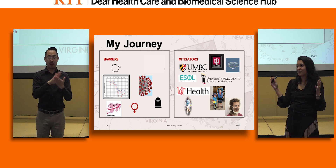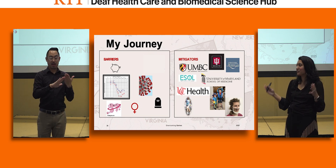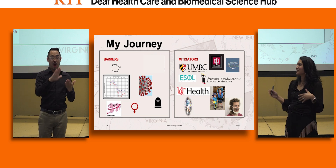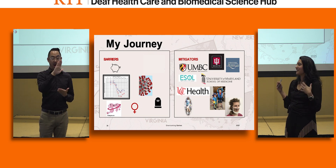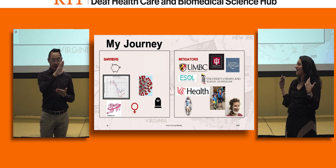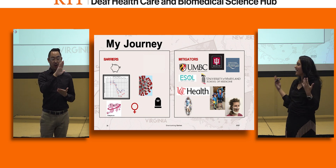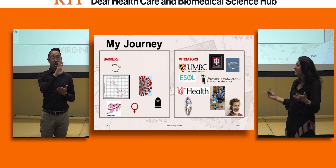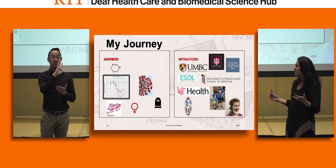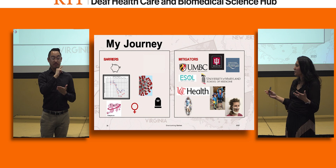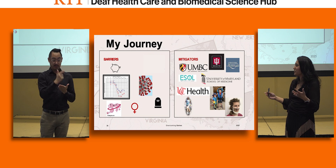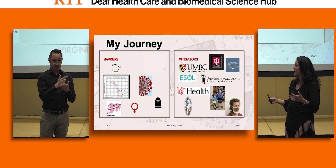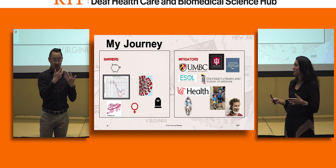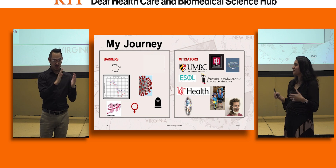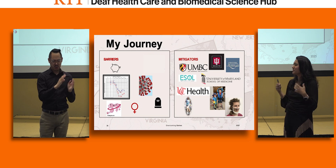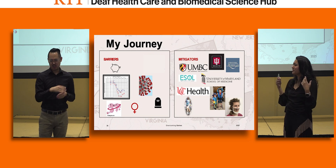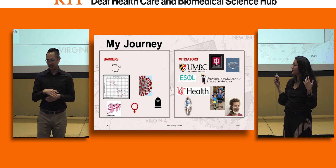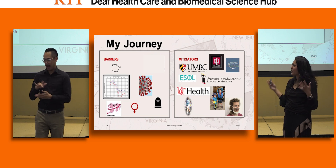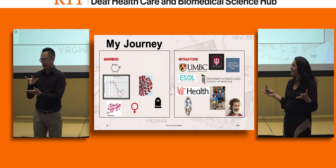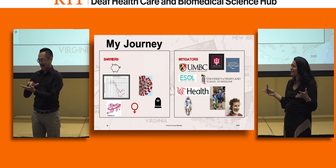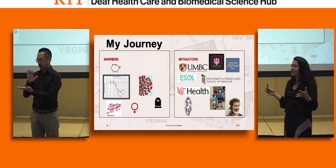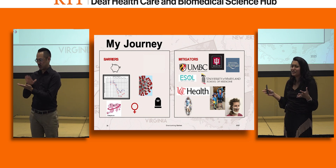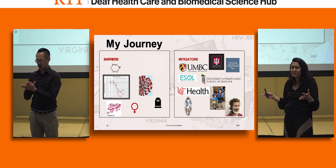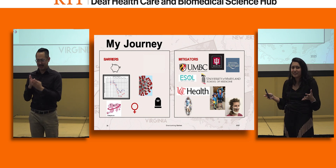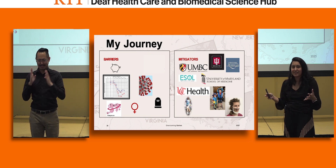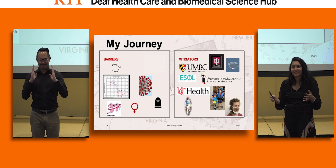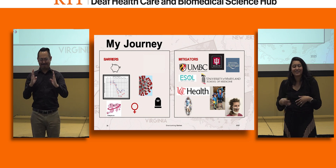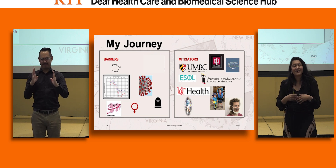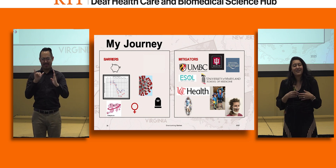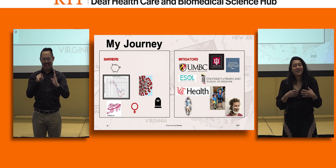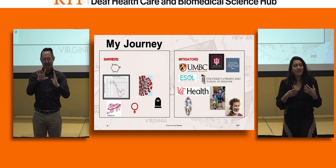Everyone's gonna ask me what I was doing, why did I do this?"